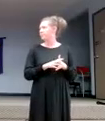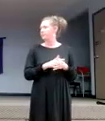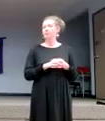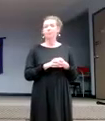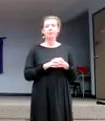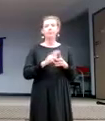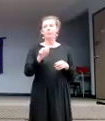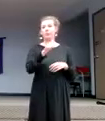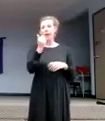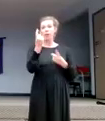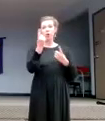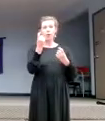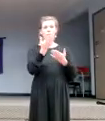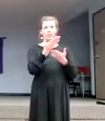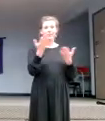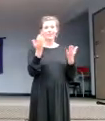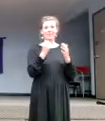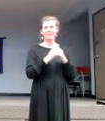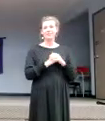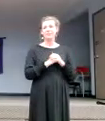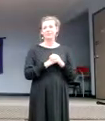Any other questions?